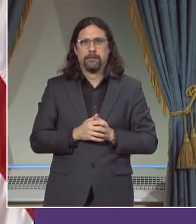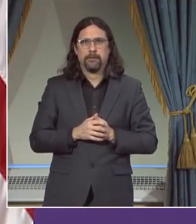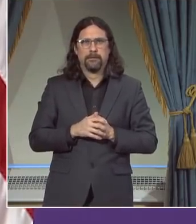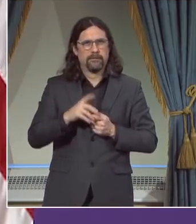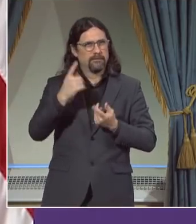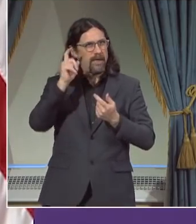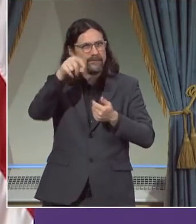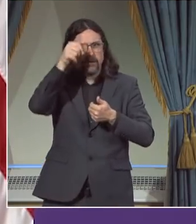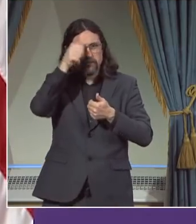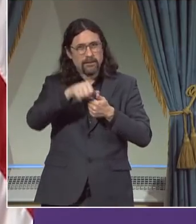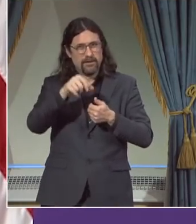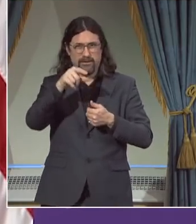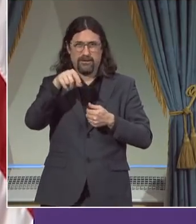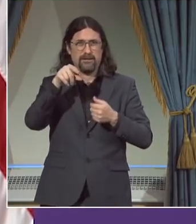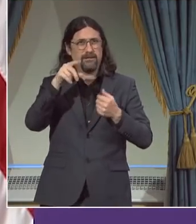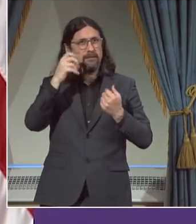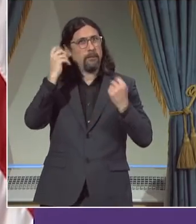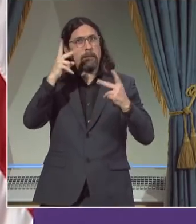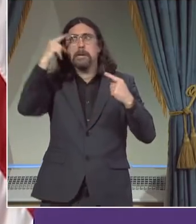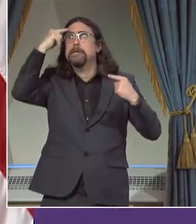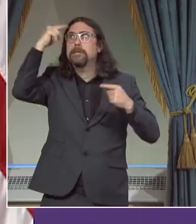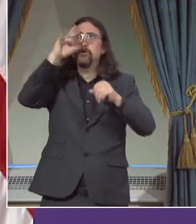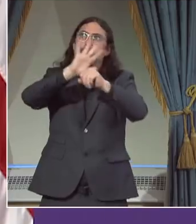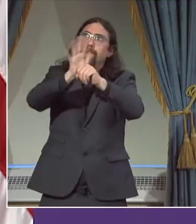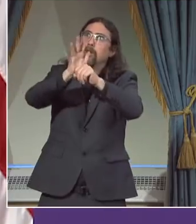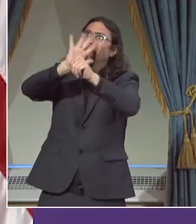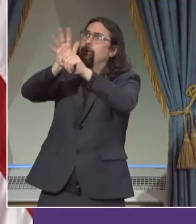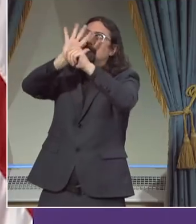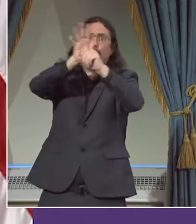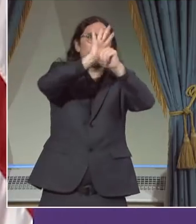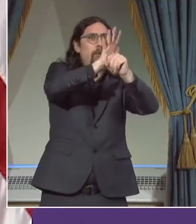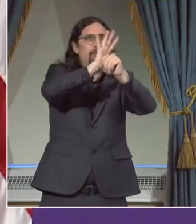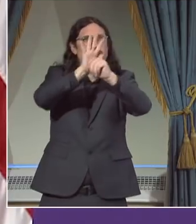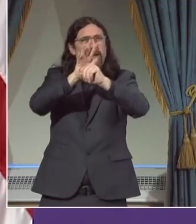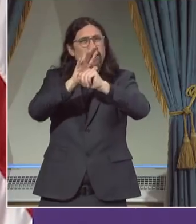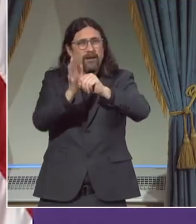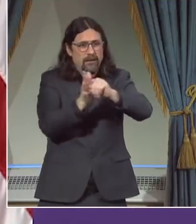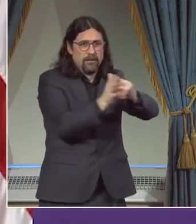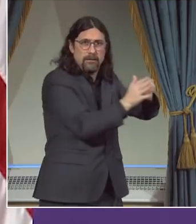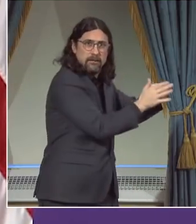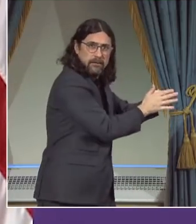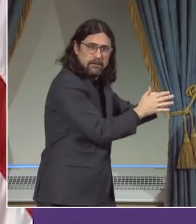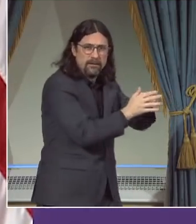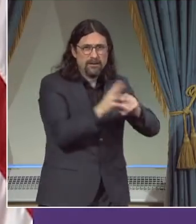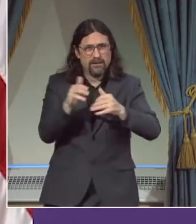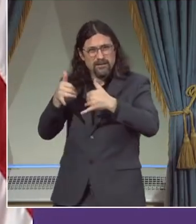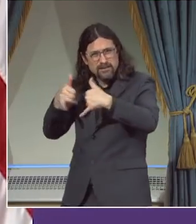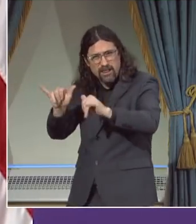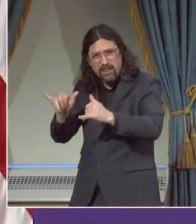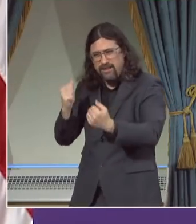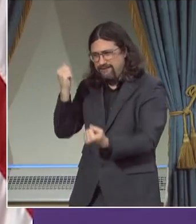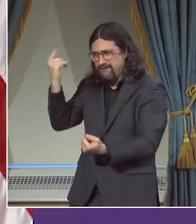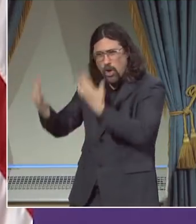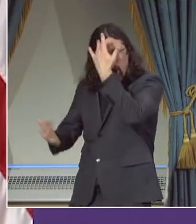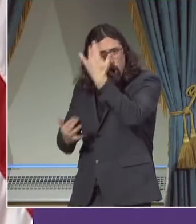HAVE TOE NSREU THAT ANYONE WHO CALLS 911 HAVING A HEART ATTACK OR ANY OTHER GEEMERNCGEY TS